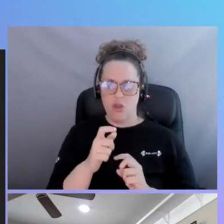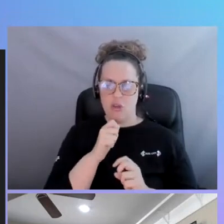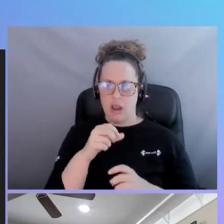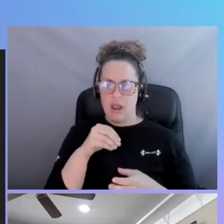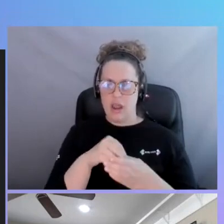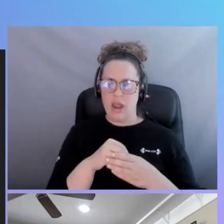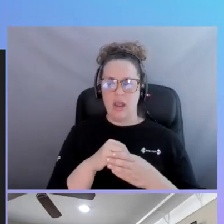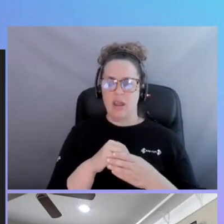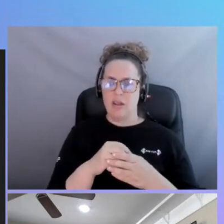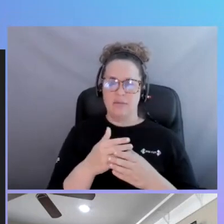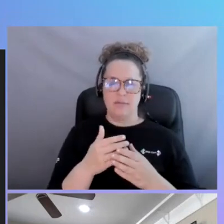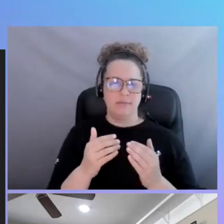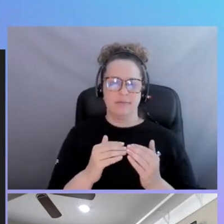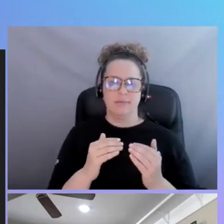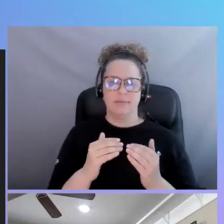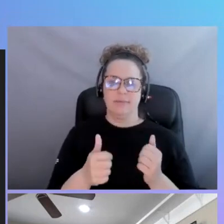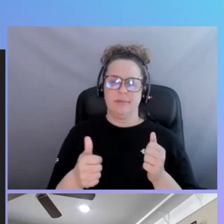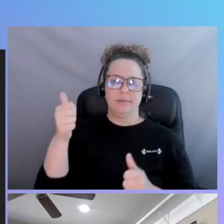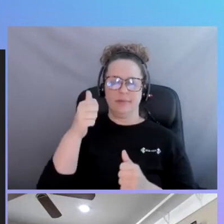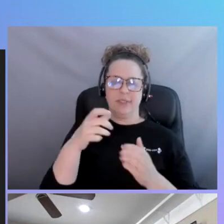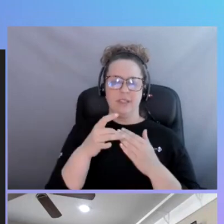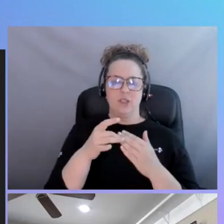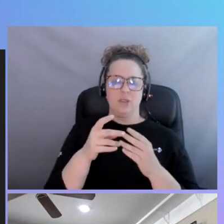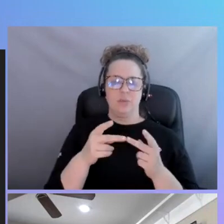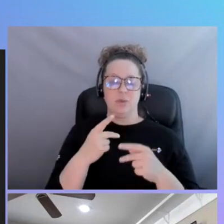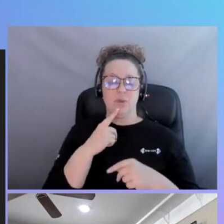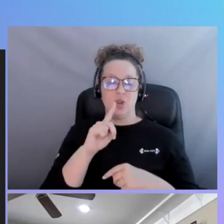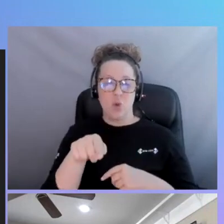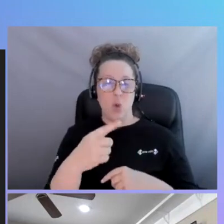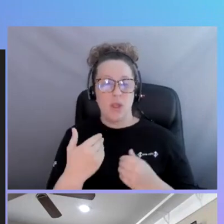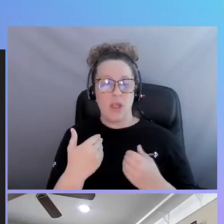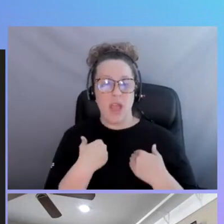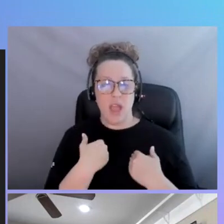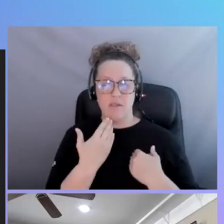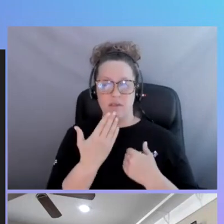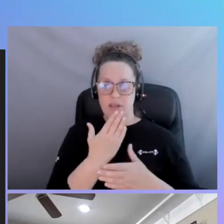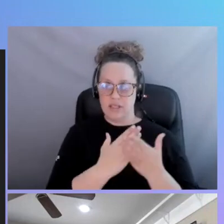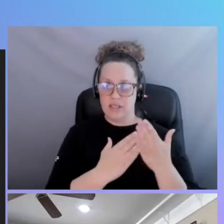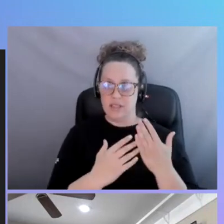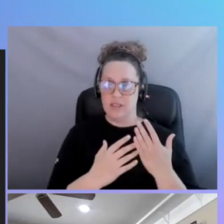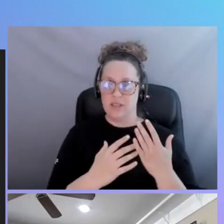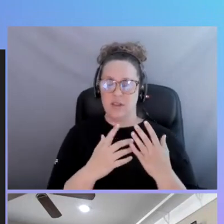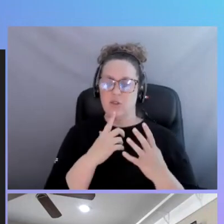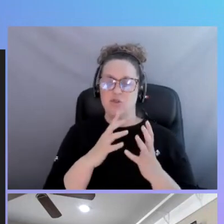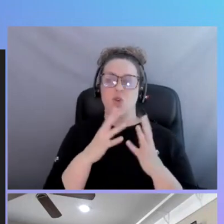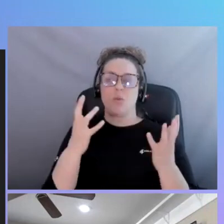position, because you only have some much, uh, resources as far